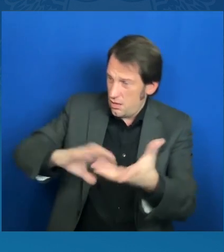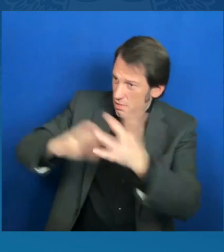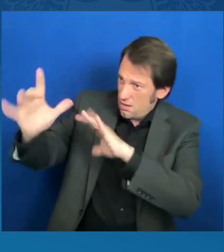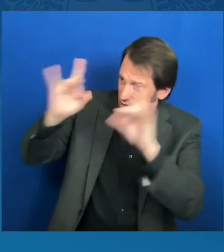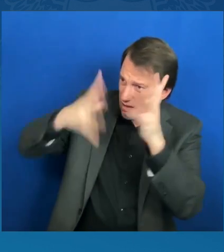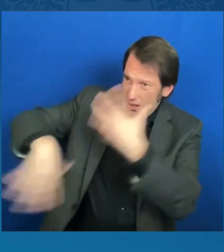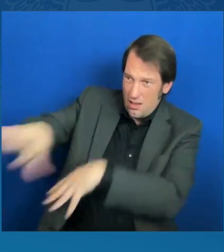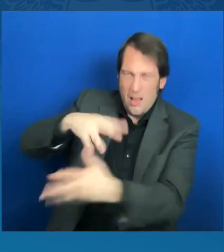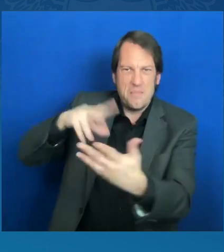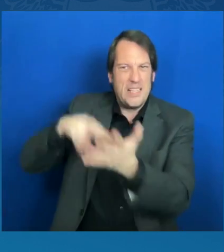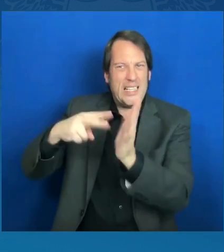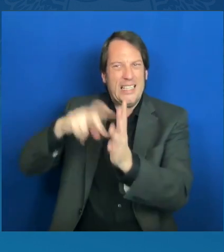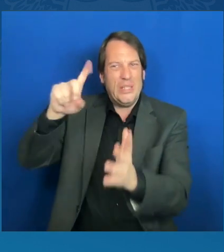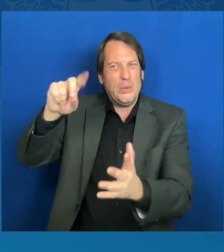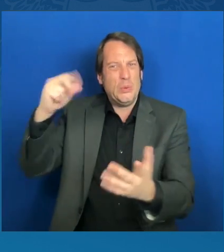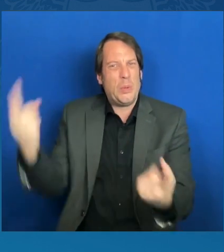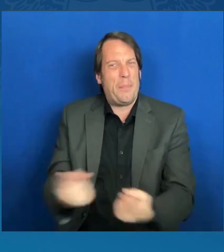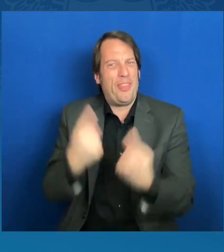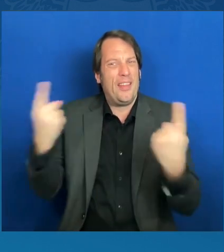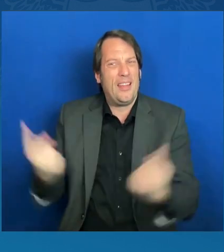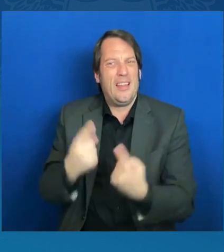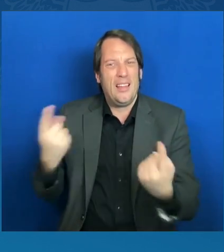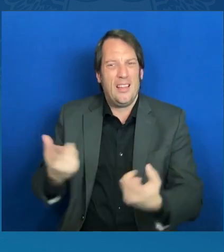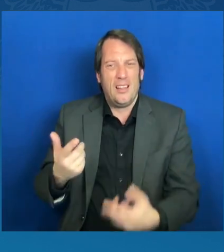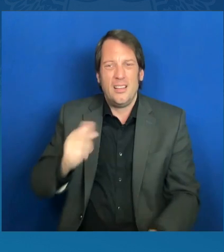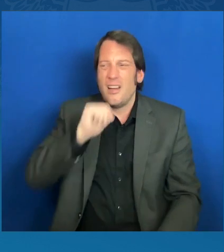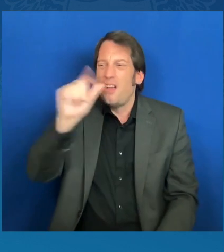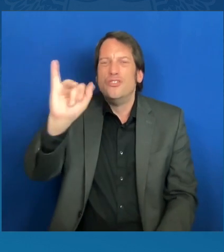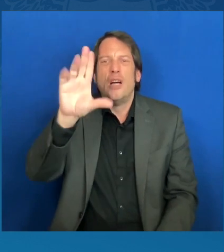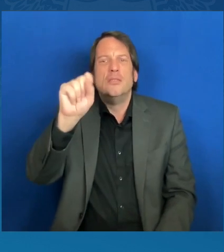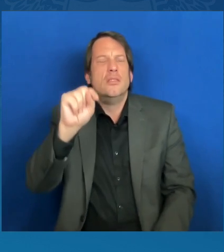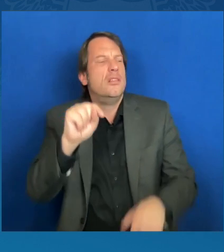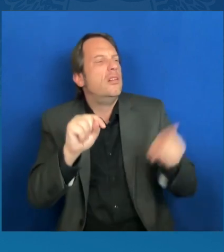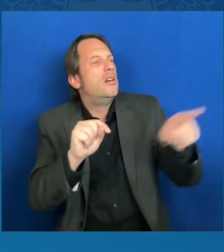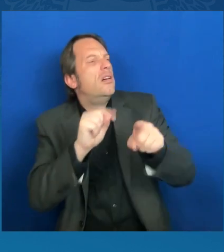which are horrific. And it's about everyday gun violence.